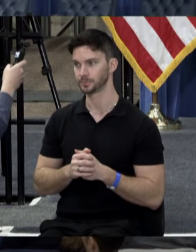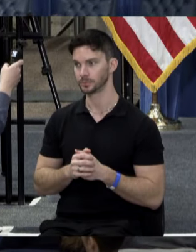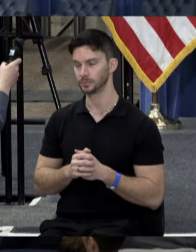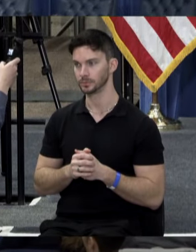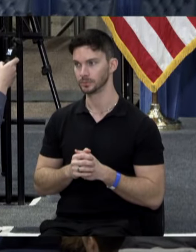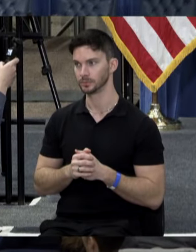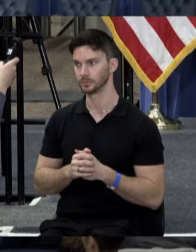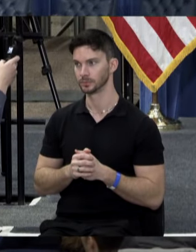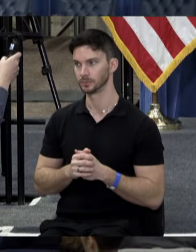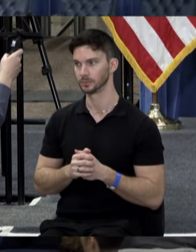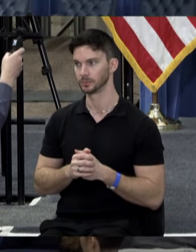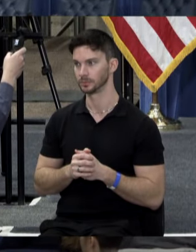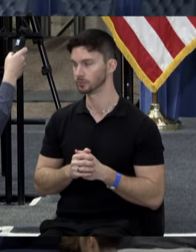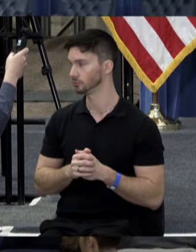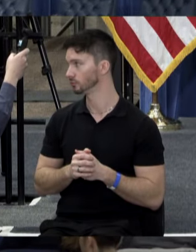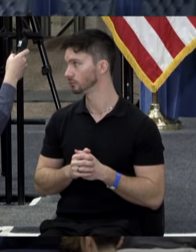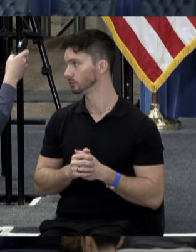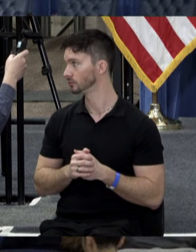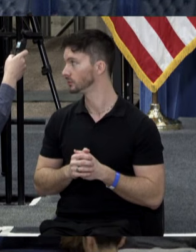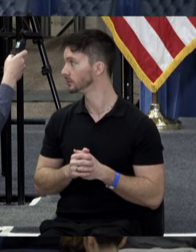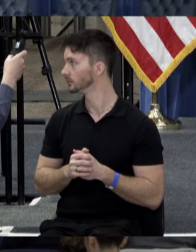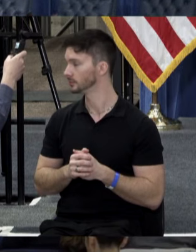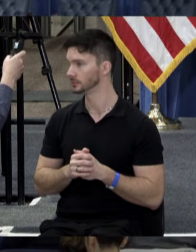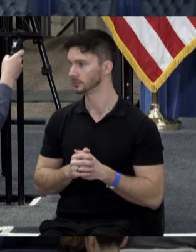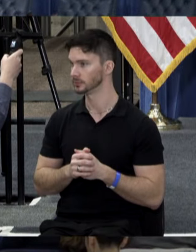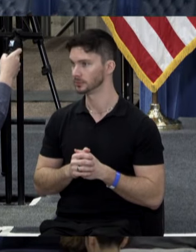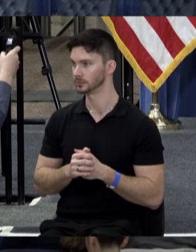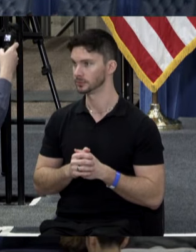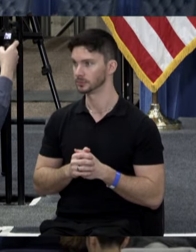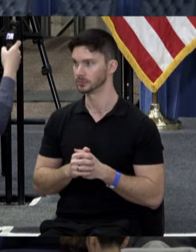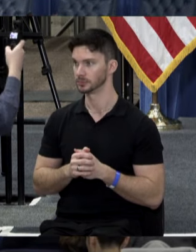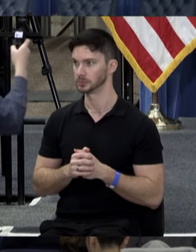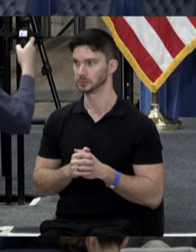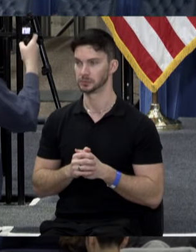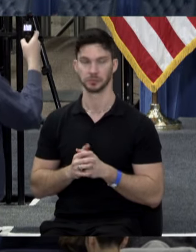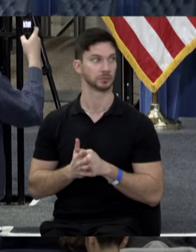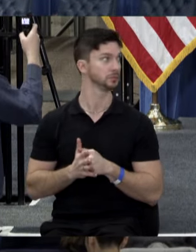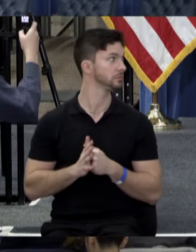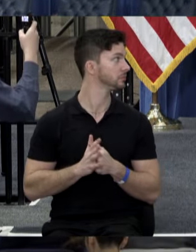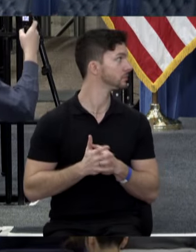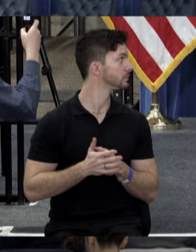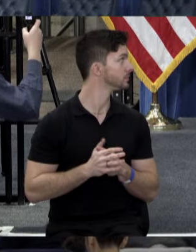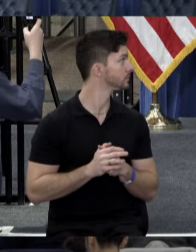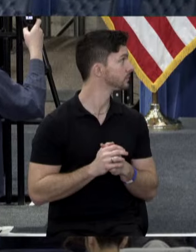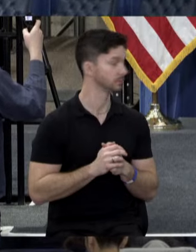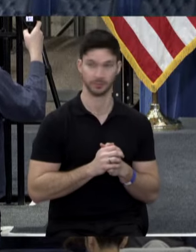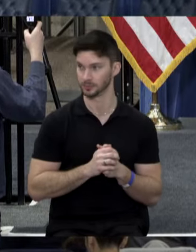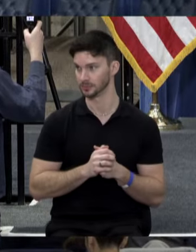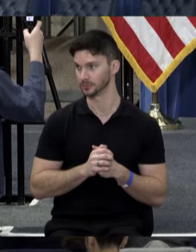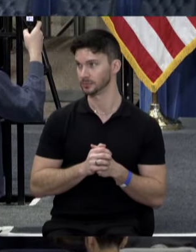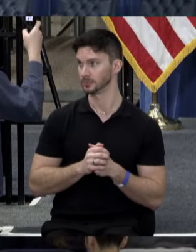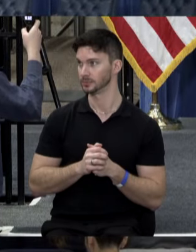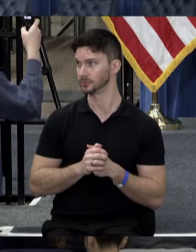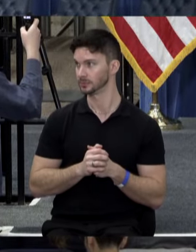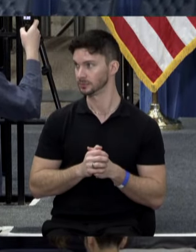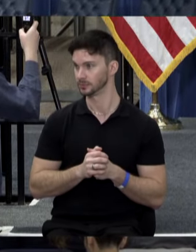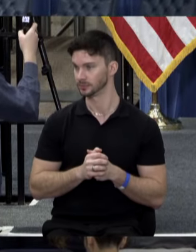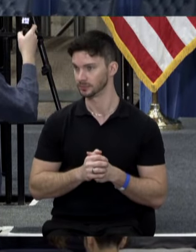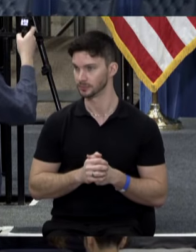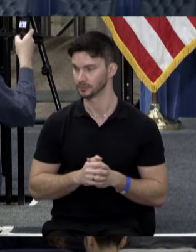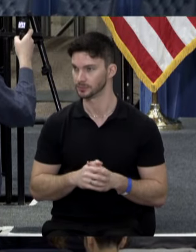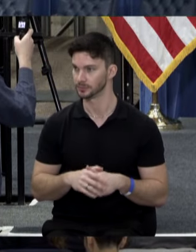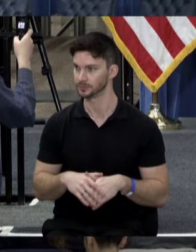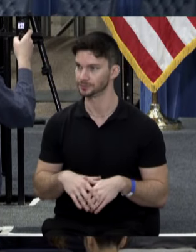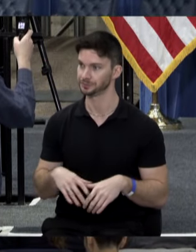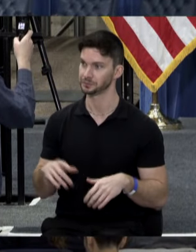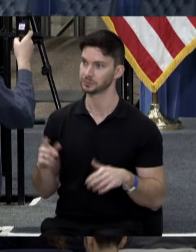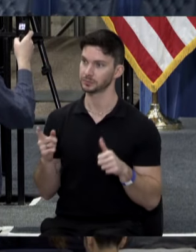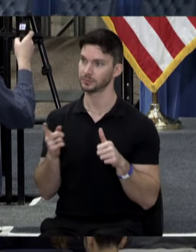Mike Bost: Well first off thanks for inviting me and let me tell you